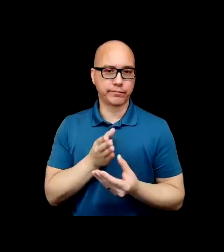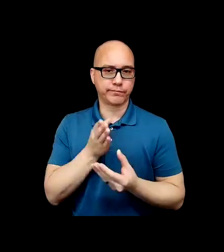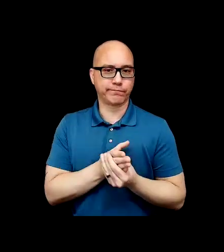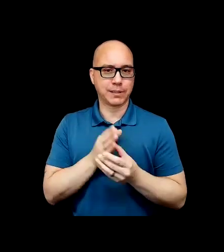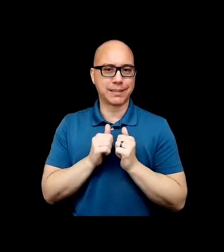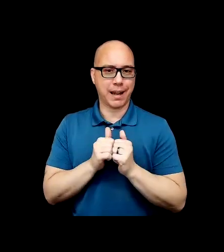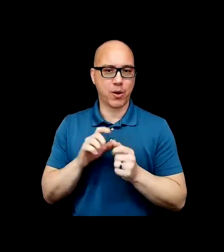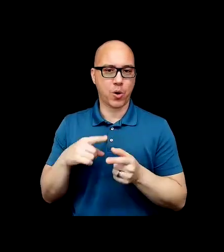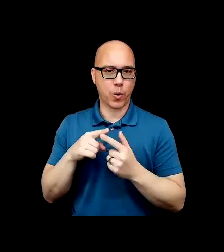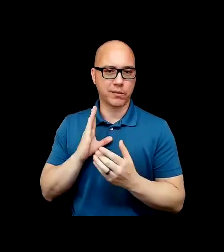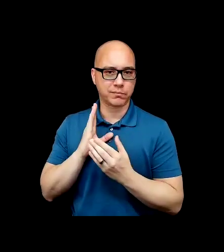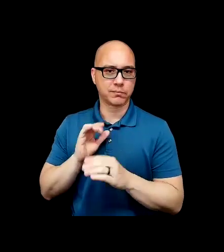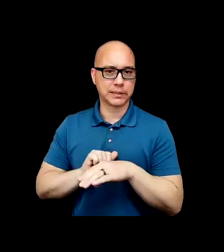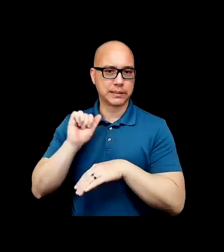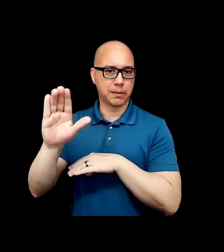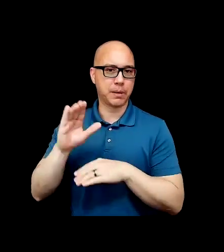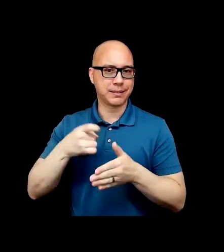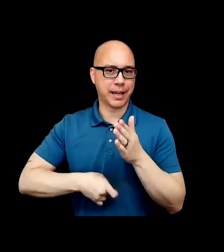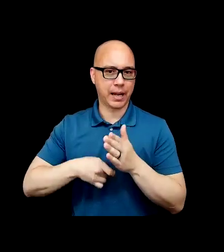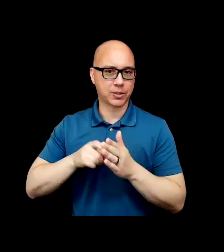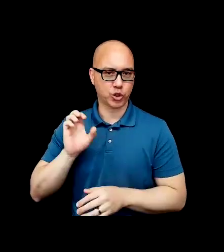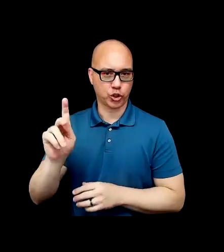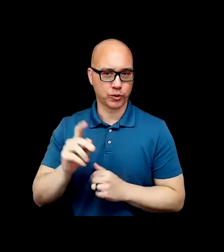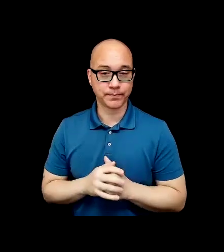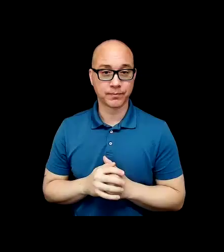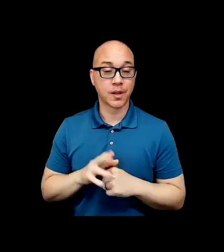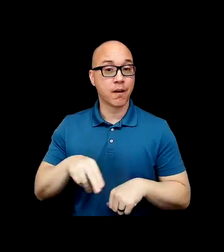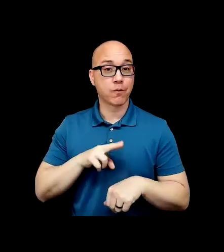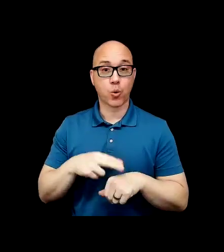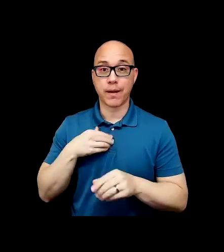Of course we will have our main tax returns, the Form 1040. That is the